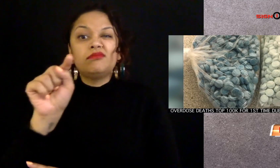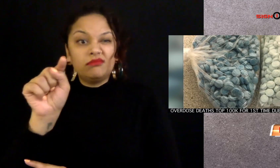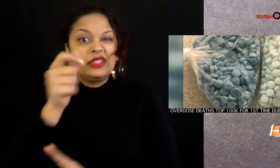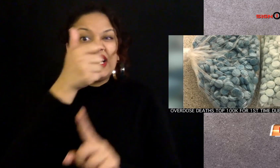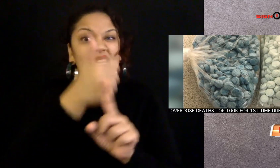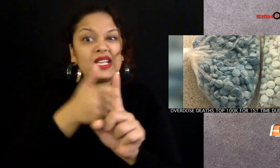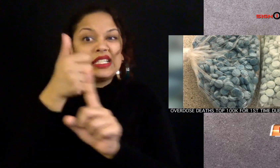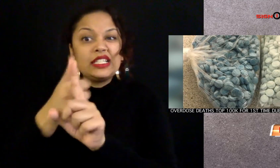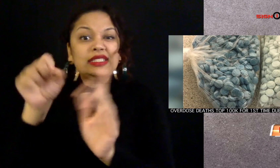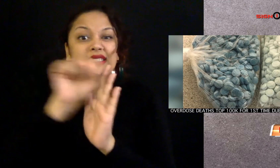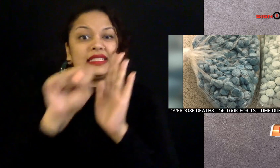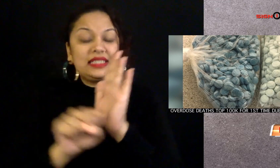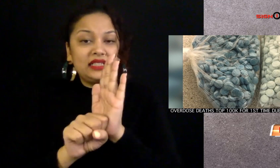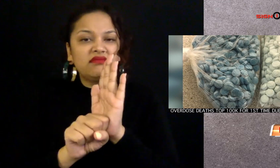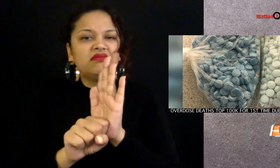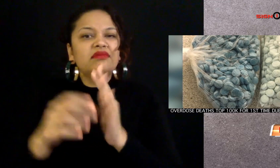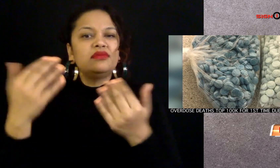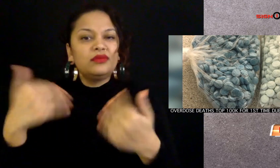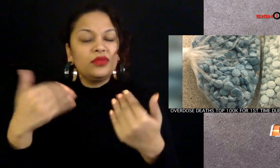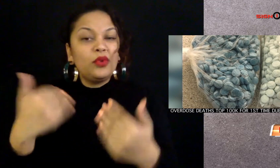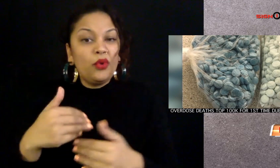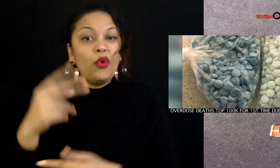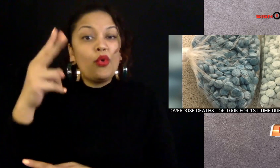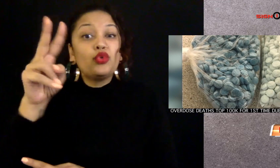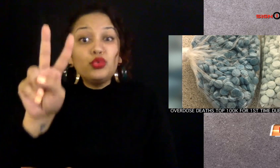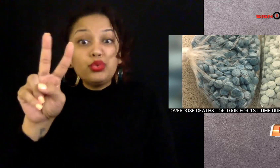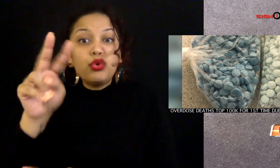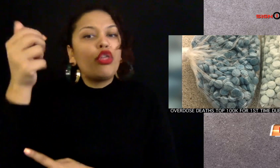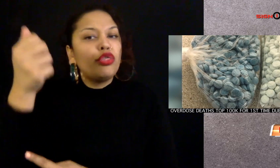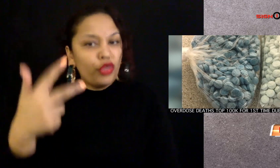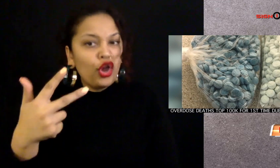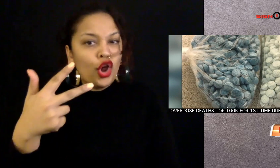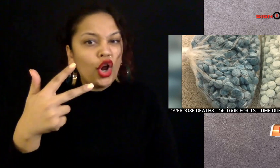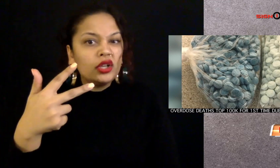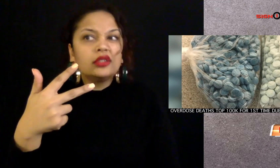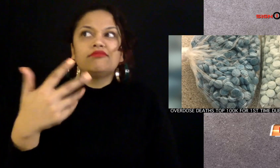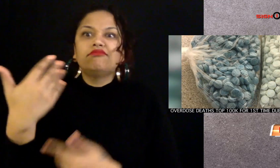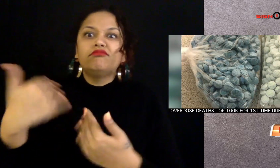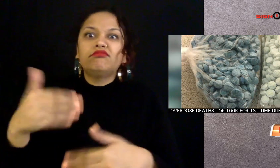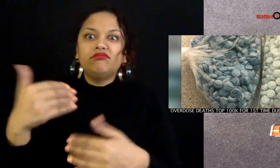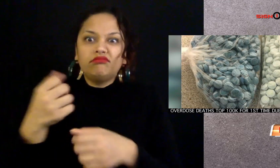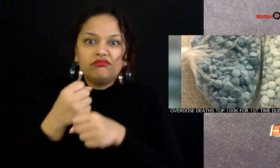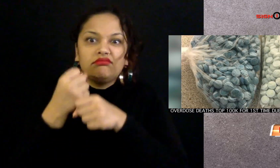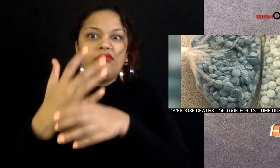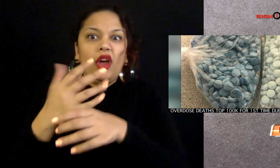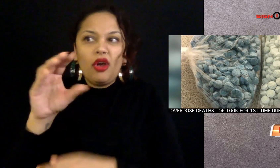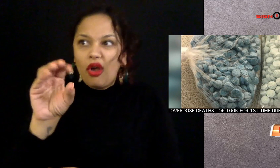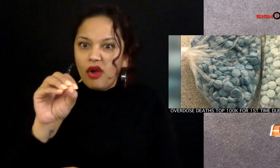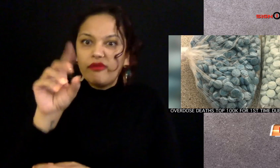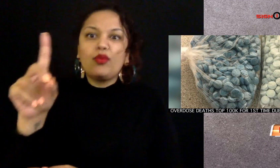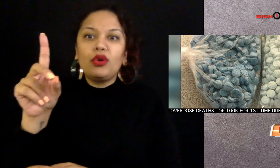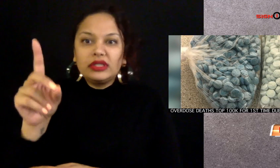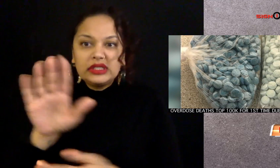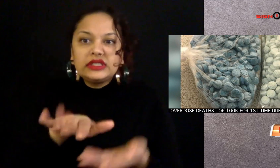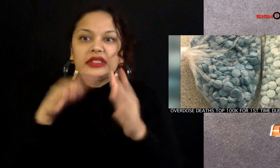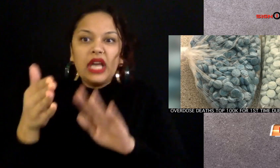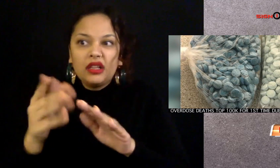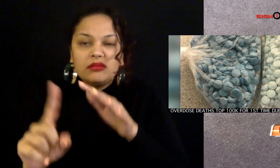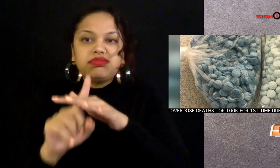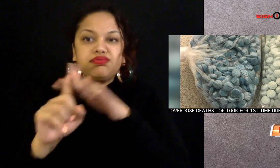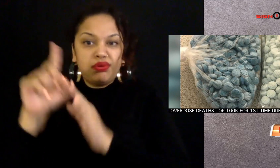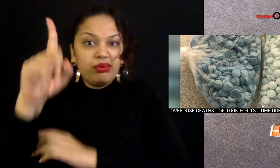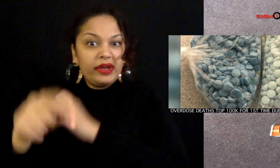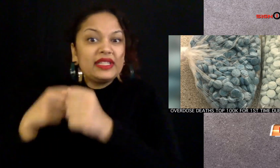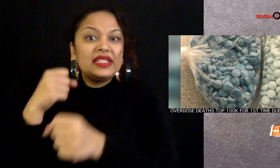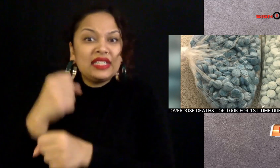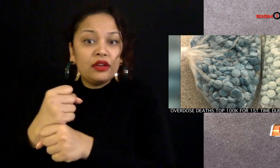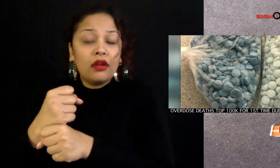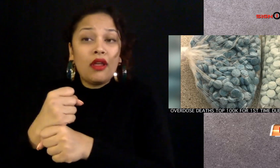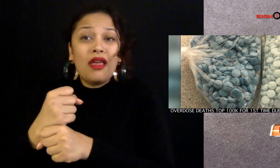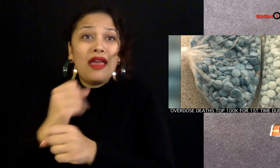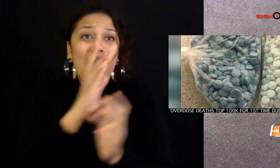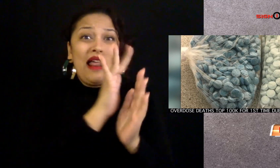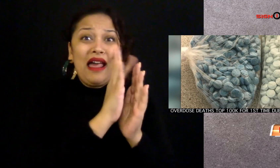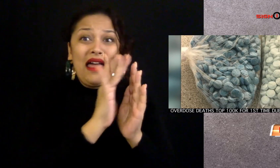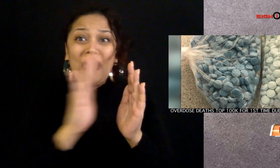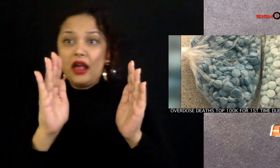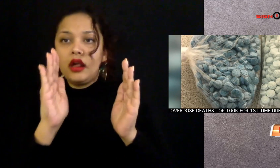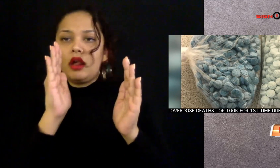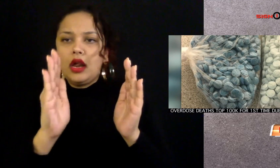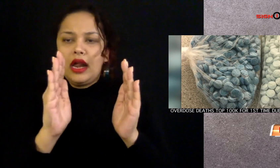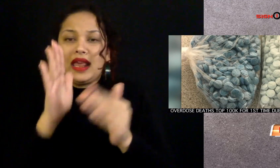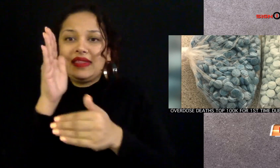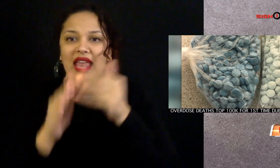have been reported in every state and because nearly 2/3 of all drug overdose deaths in